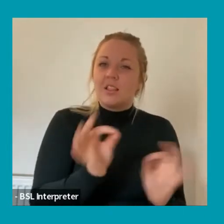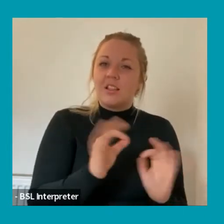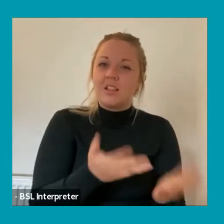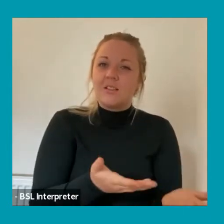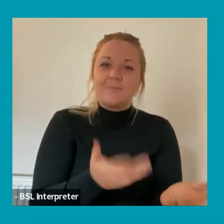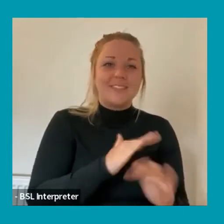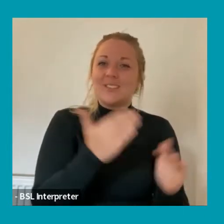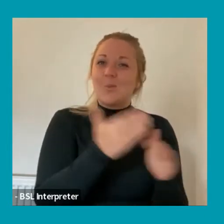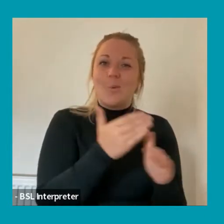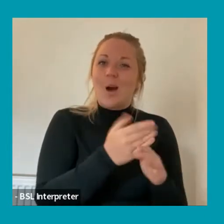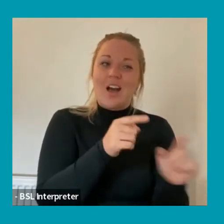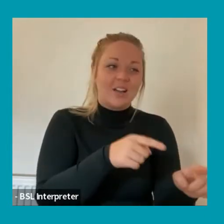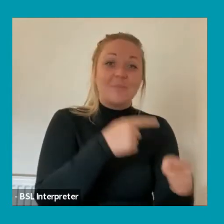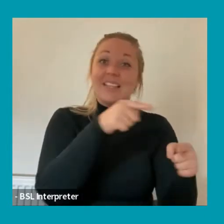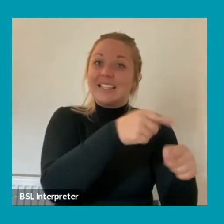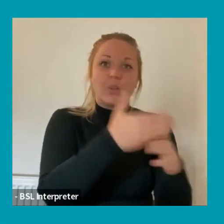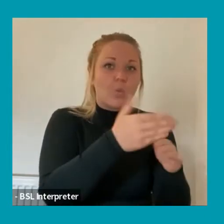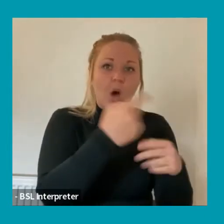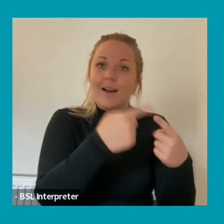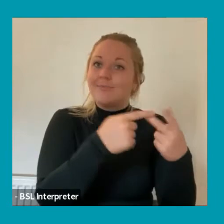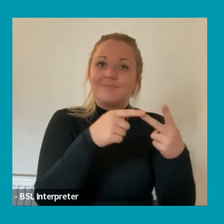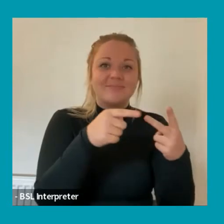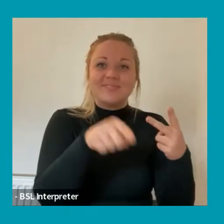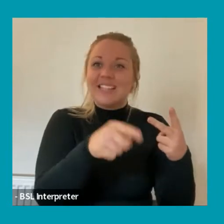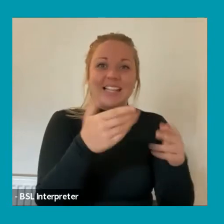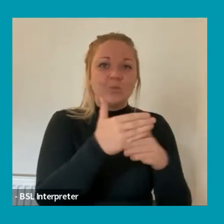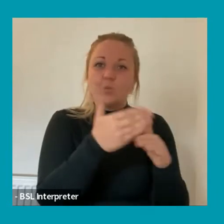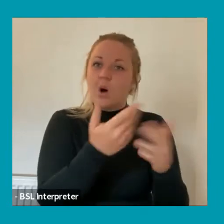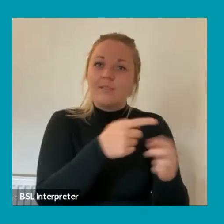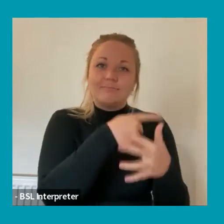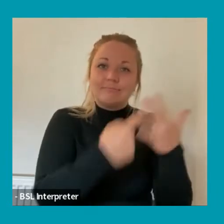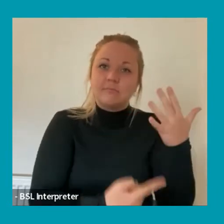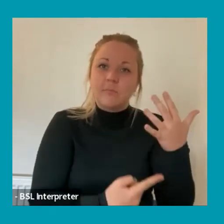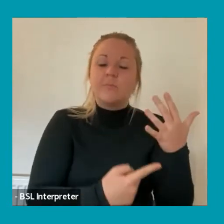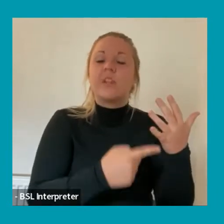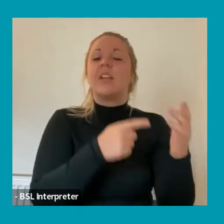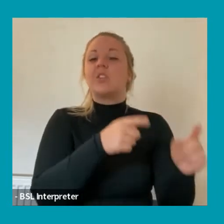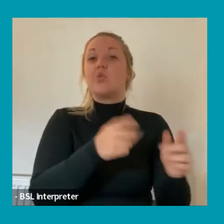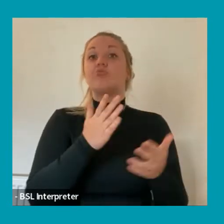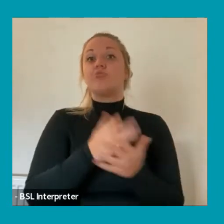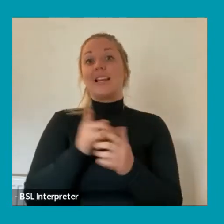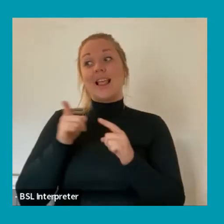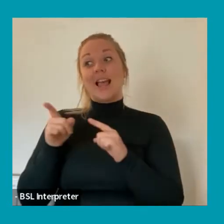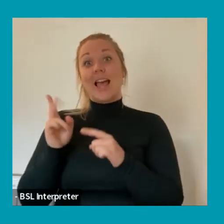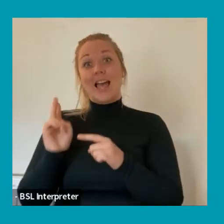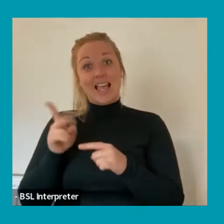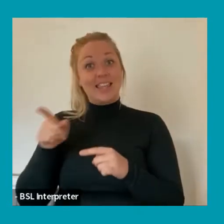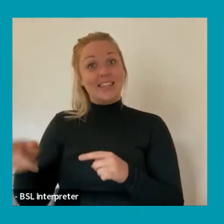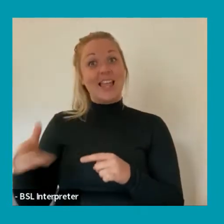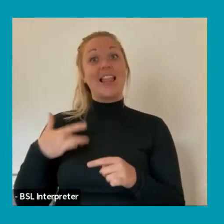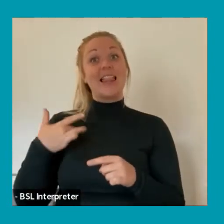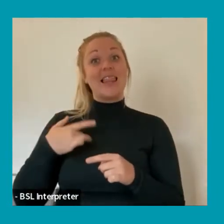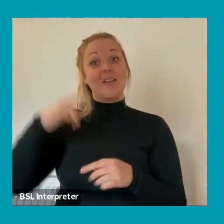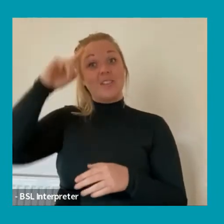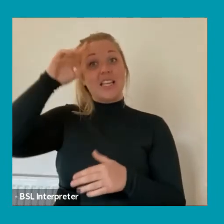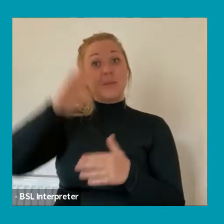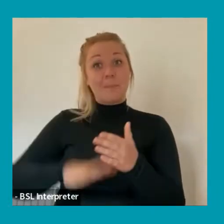and that doesn't work or whatever it might be. Having that lived experience within Evenbreak means that we can really